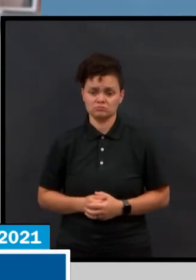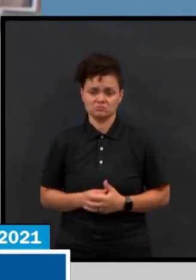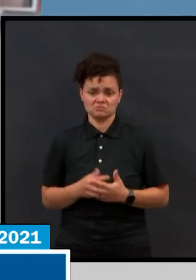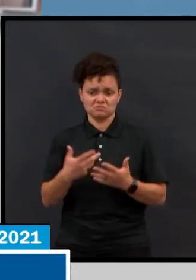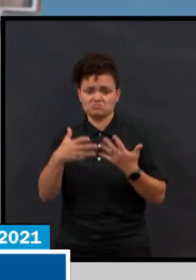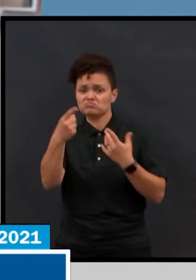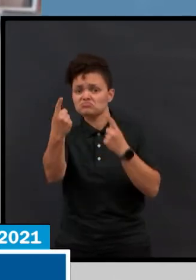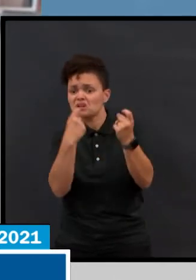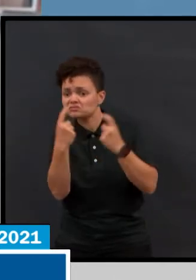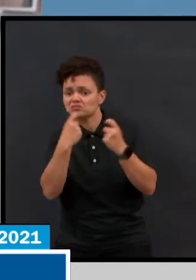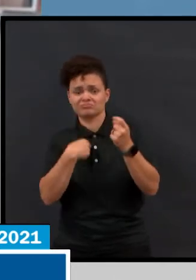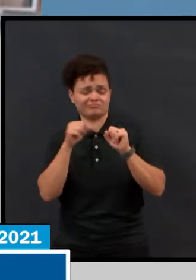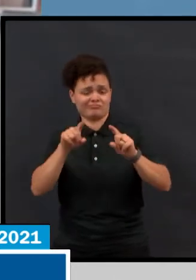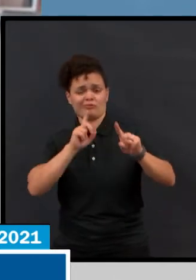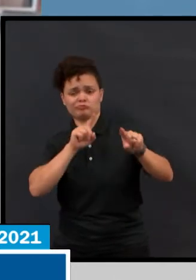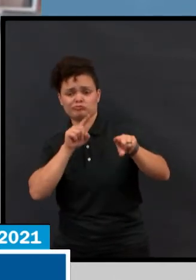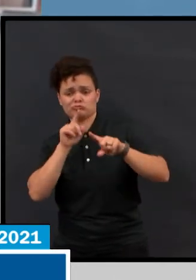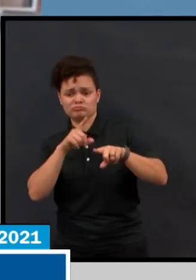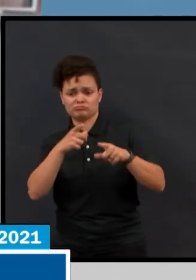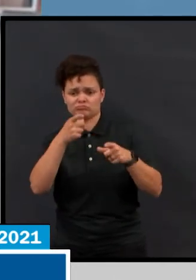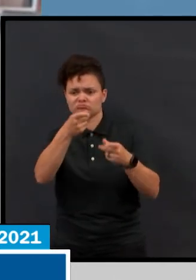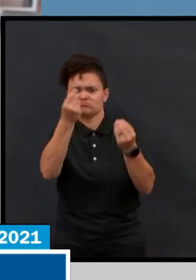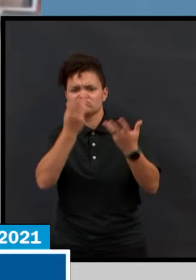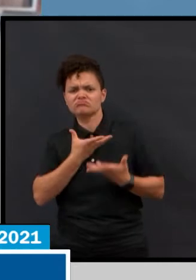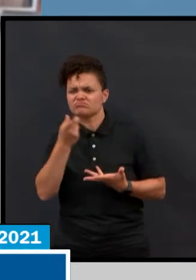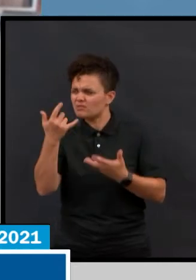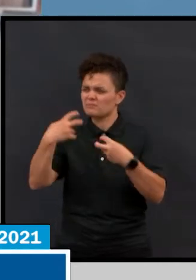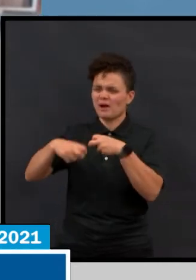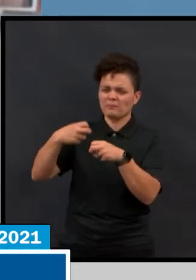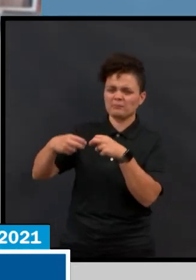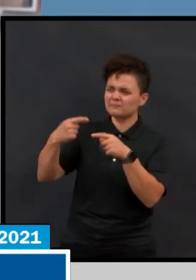going on in the neighborhood and how we can help address those issues so that's